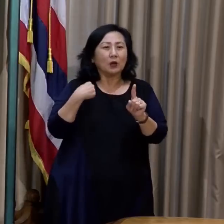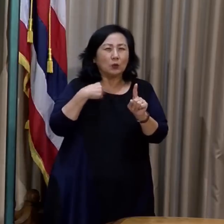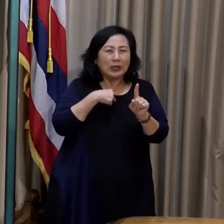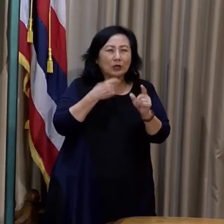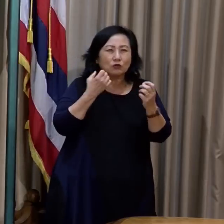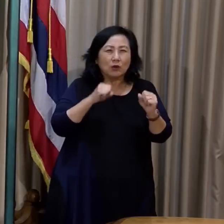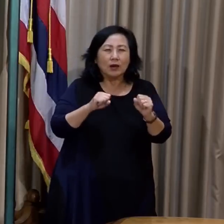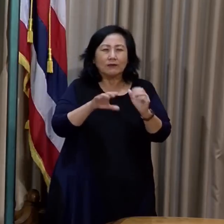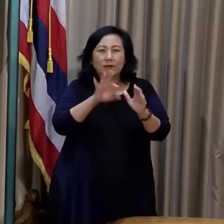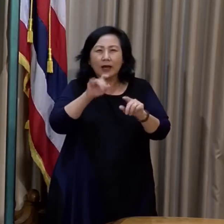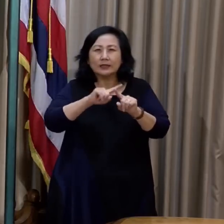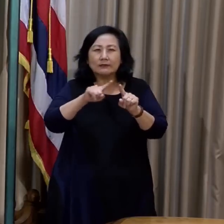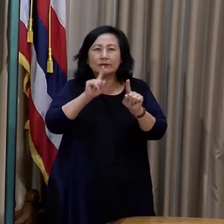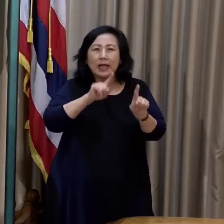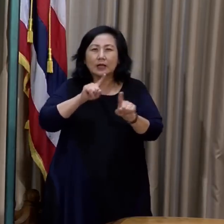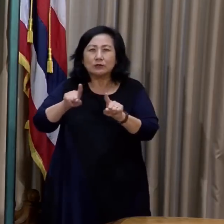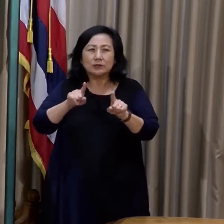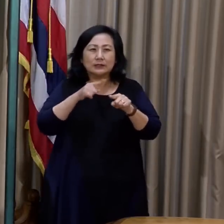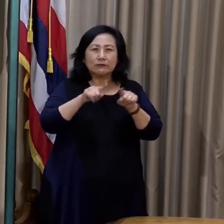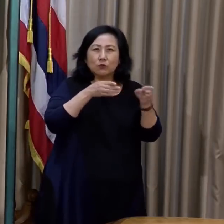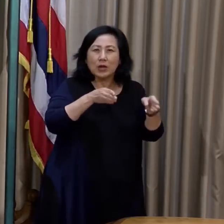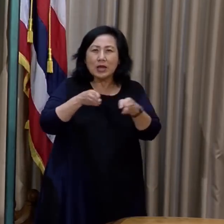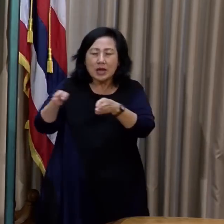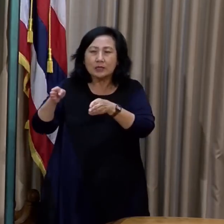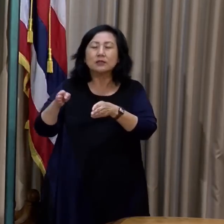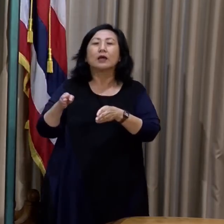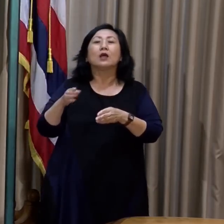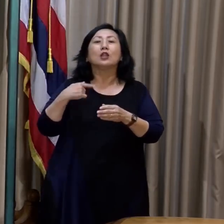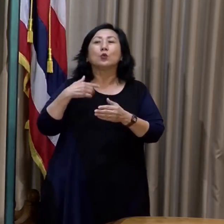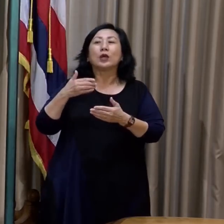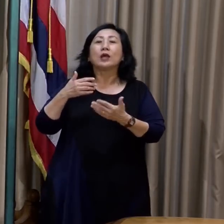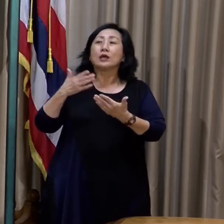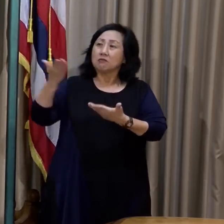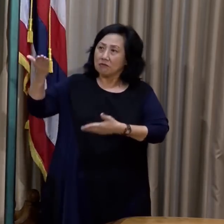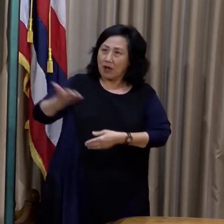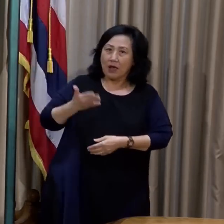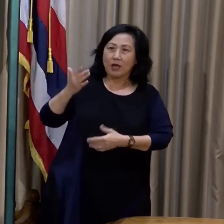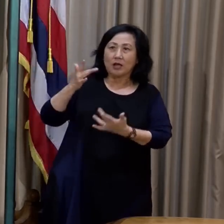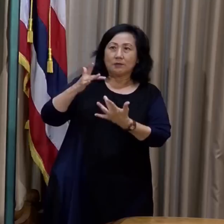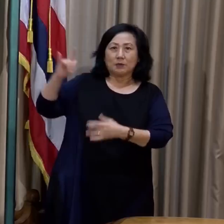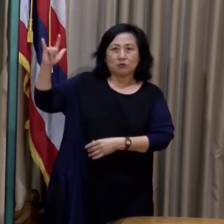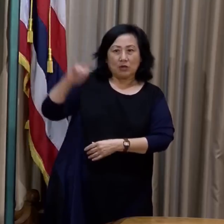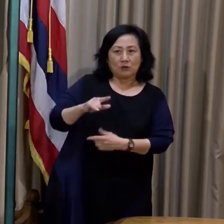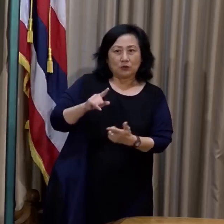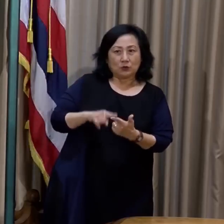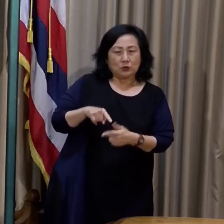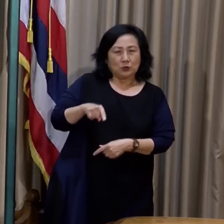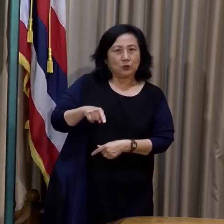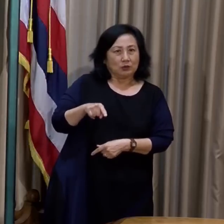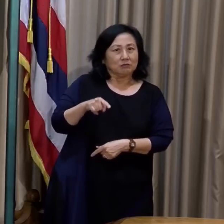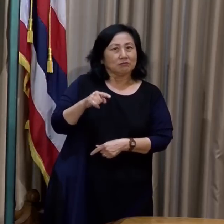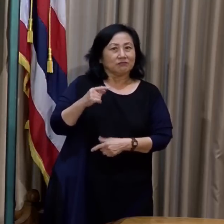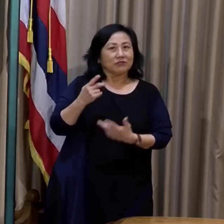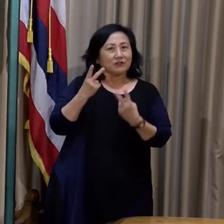GUESTS FROM OUT OF STATE. WE WILL BE WORKING THROUGH AND FINDING SOLUTIONS THAT ALLOWS US